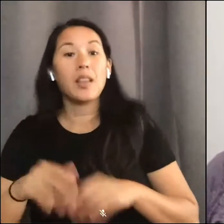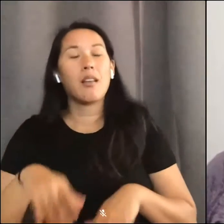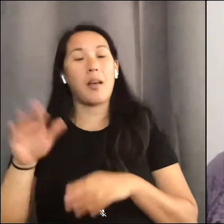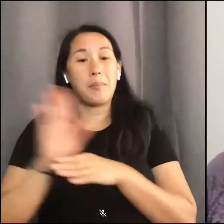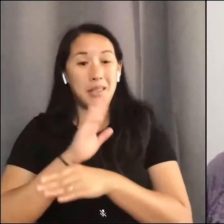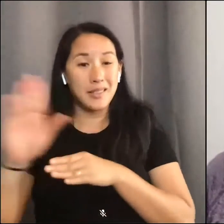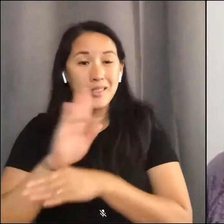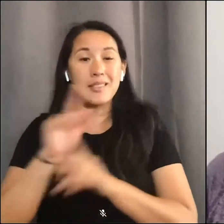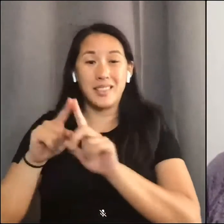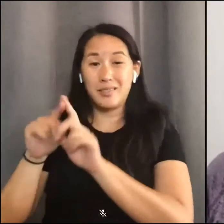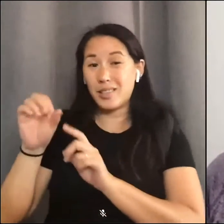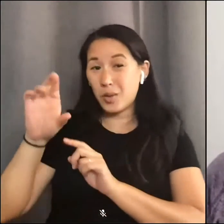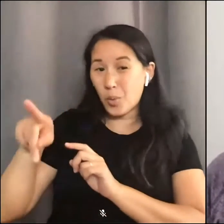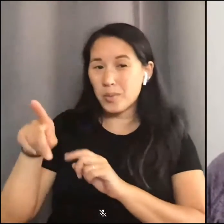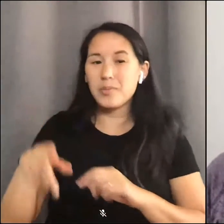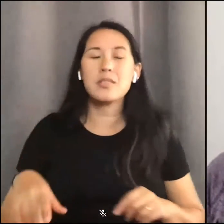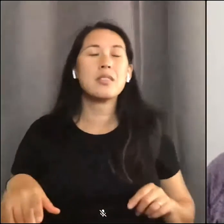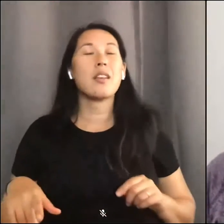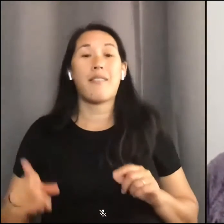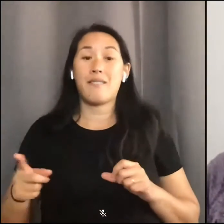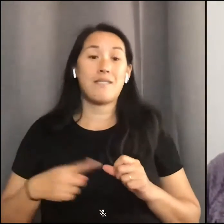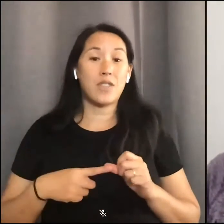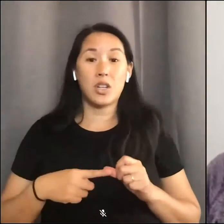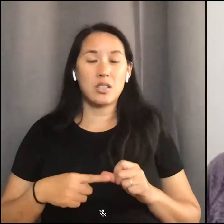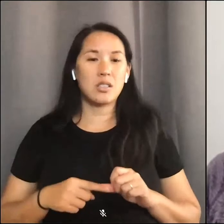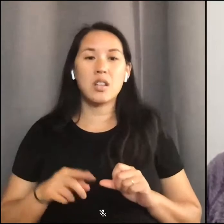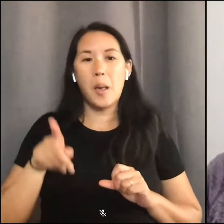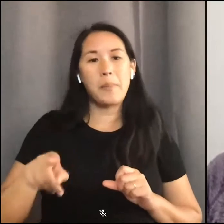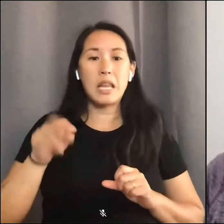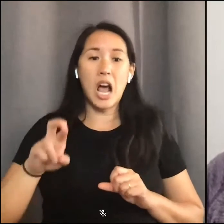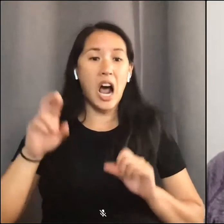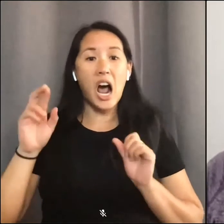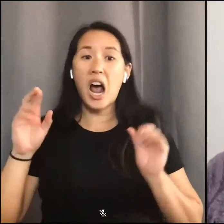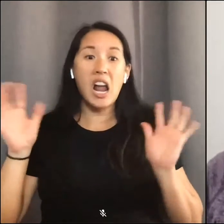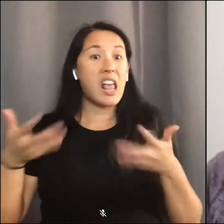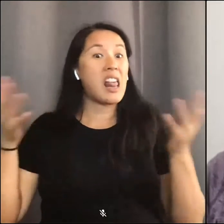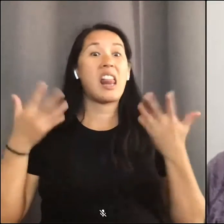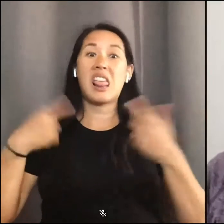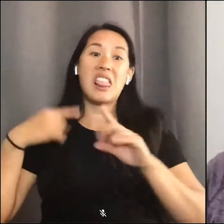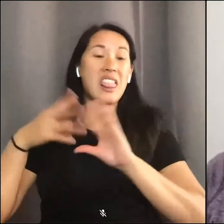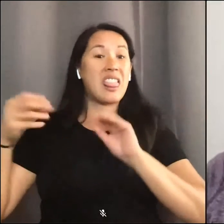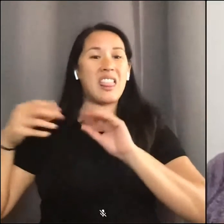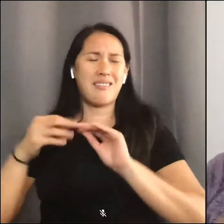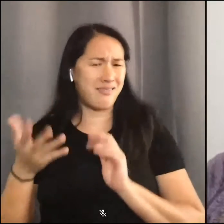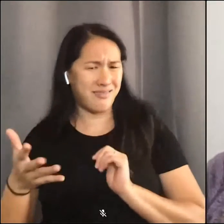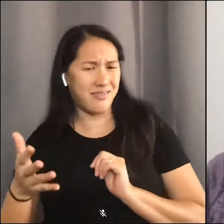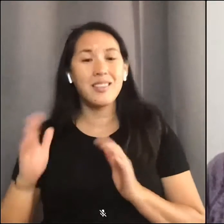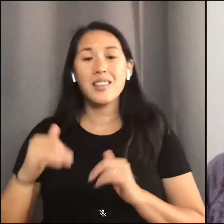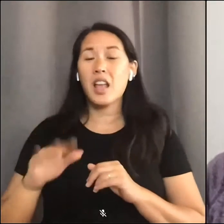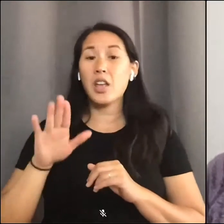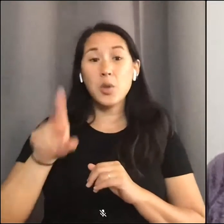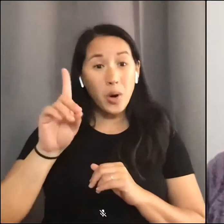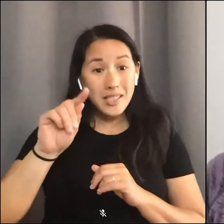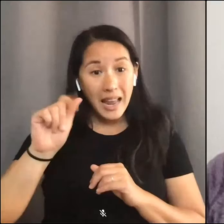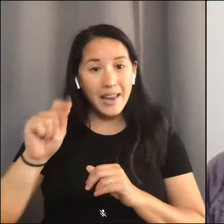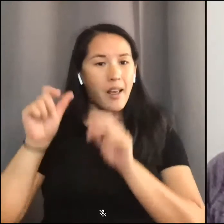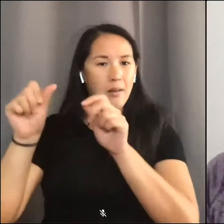um a couple things one no more pr hype um post your data give resources there allocate not give